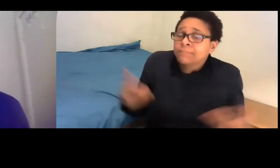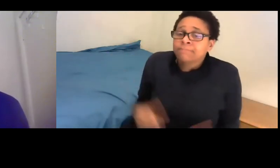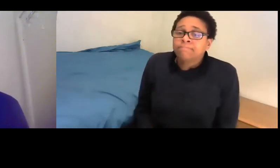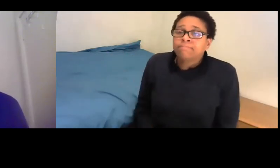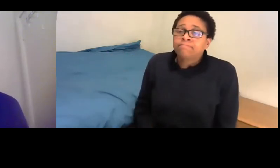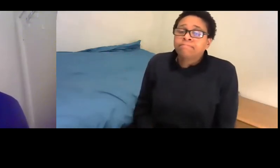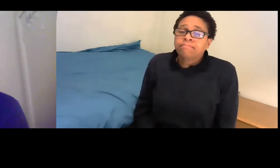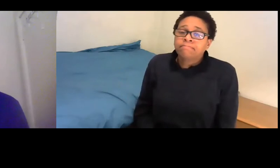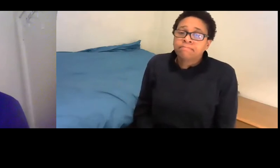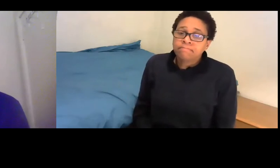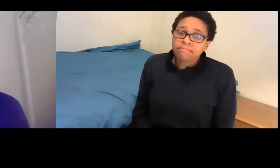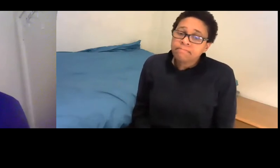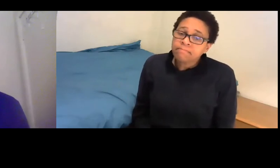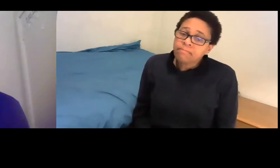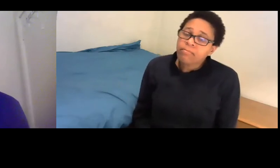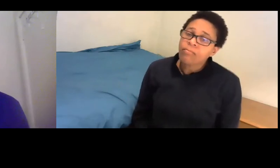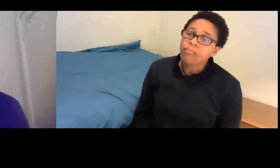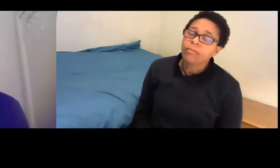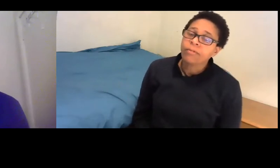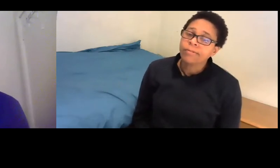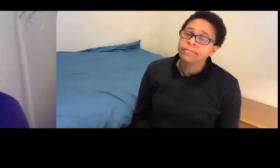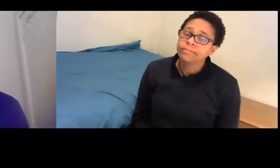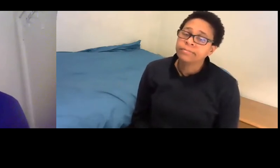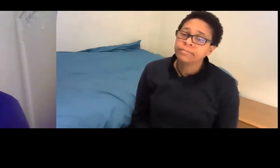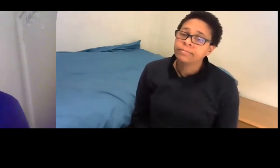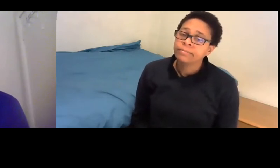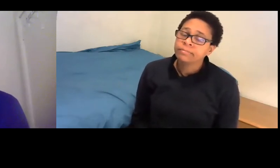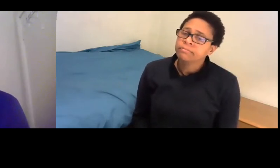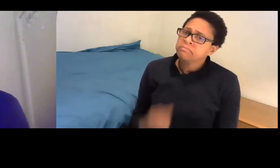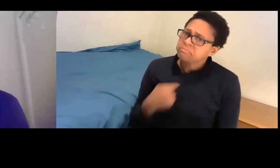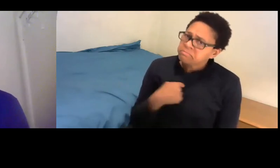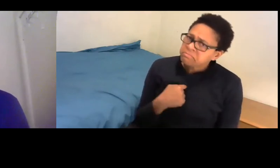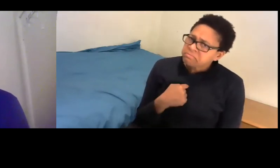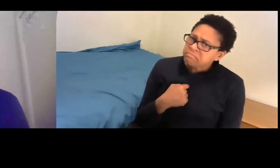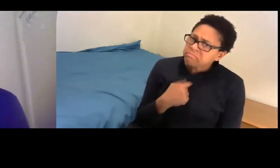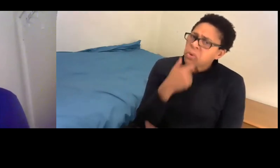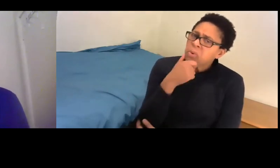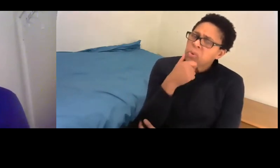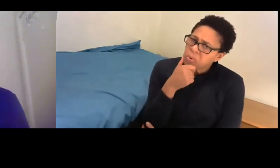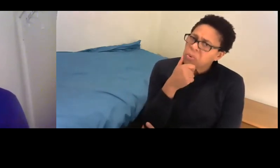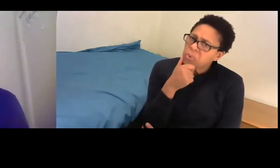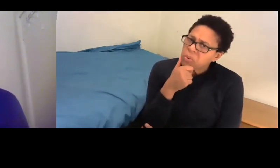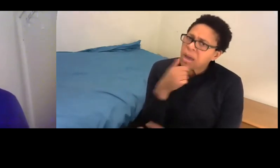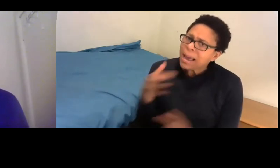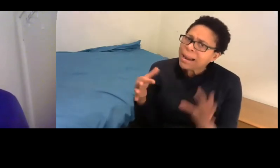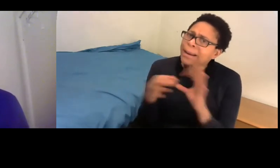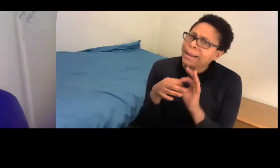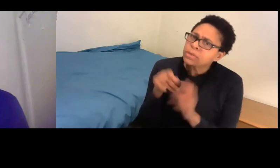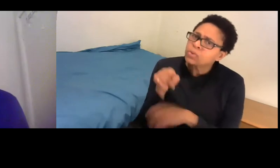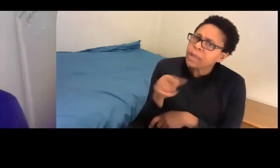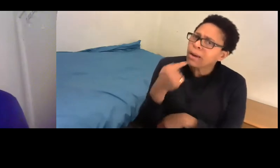Maryanne: I think relating to that, as well, what you said about colonialism and that kind of legacy that melds together